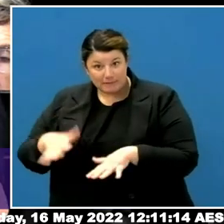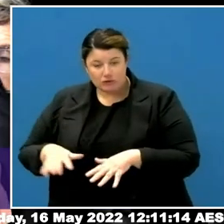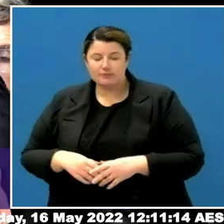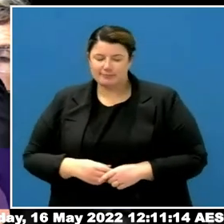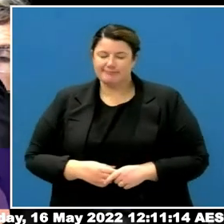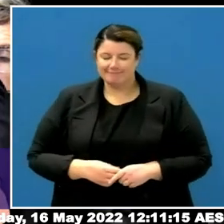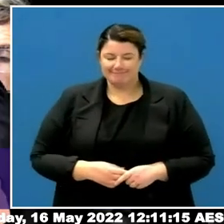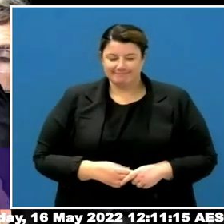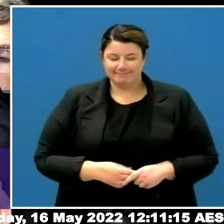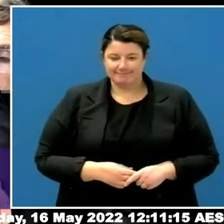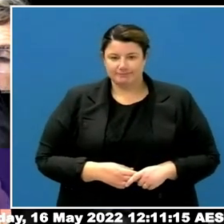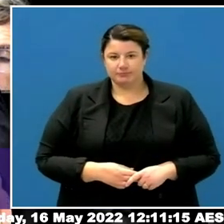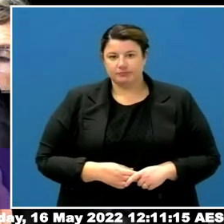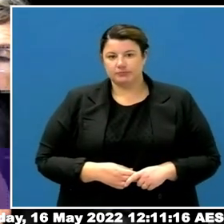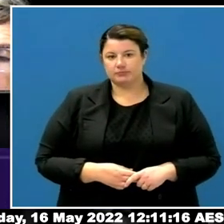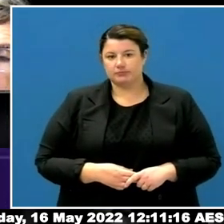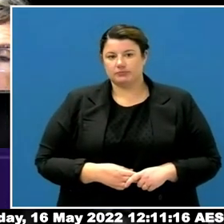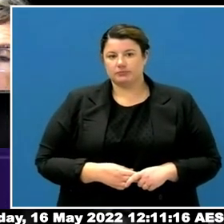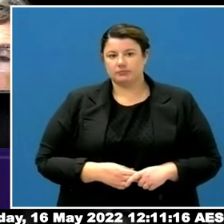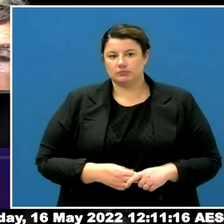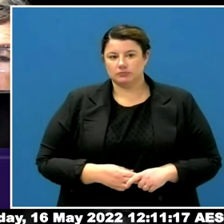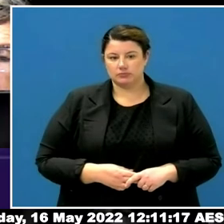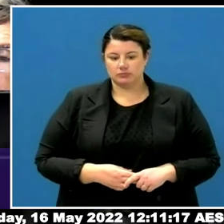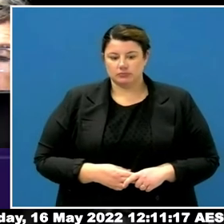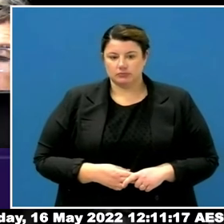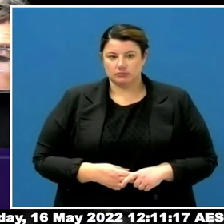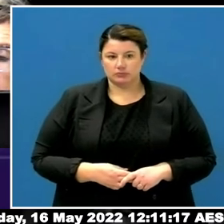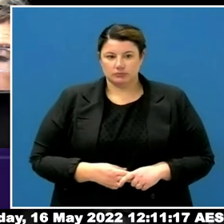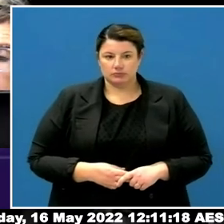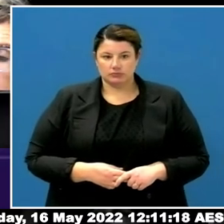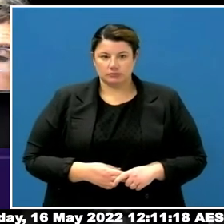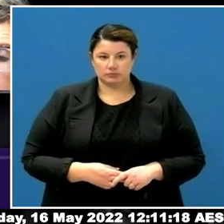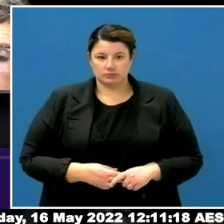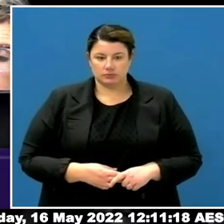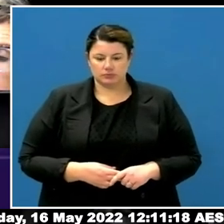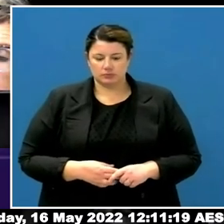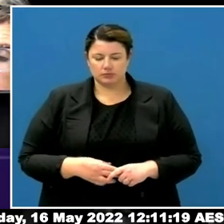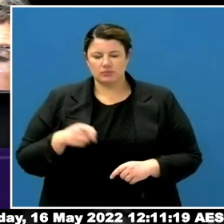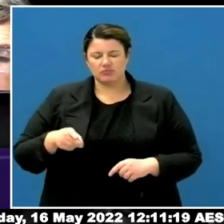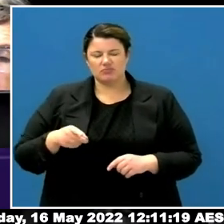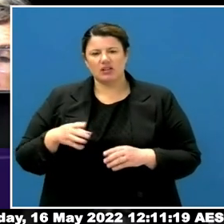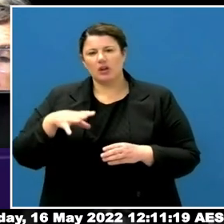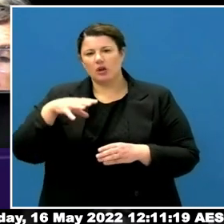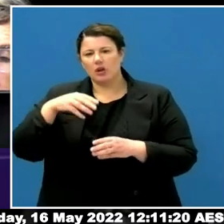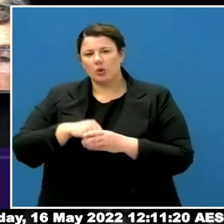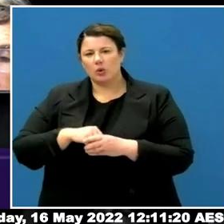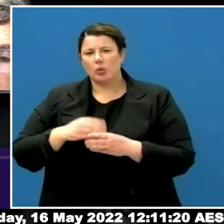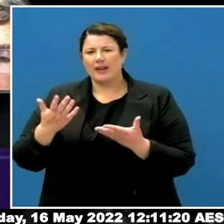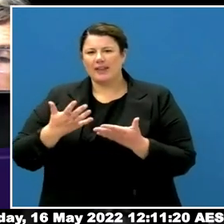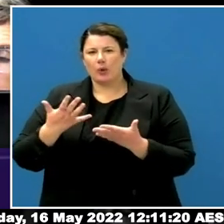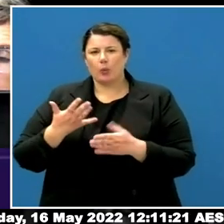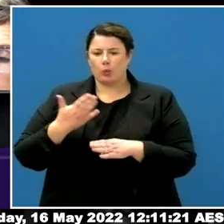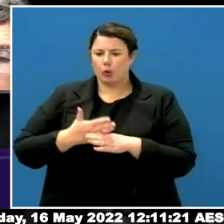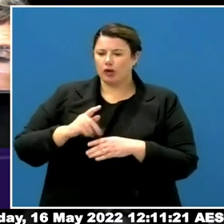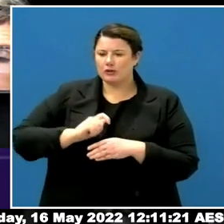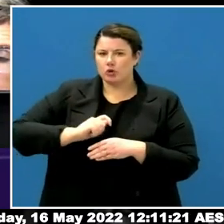So here it's where the workers compensation issue was raised - Yes. MR FOGARTY: - and he was suspended.